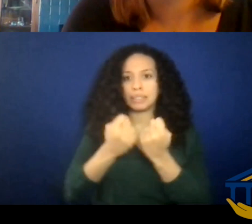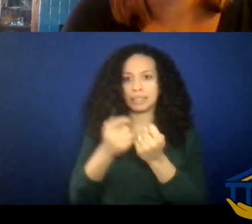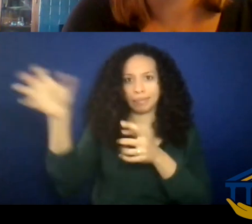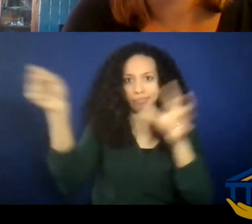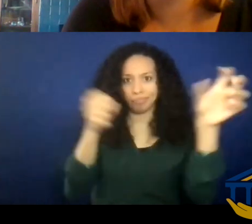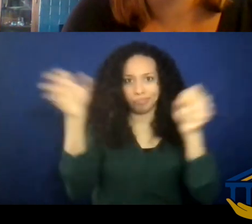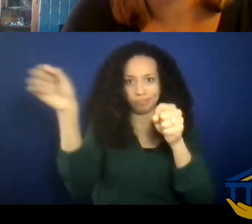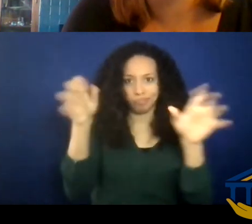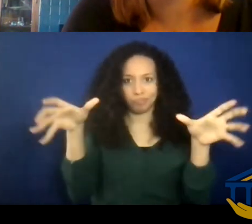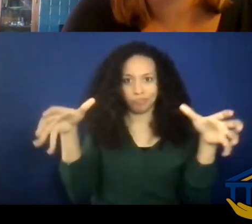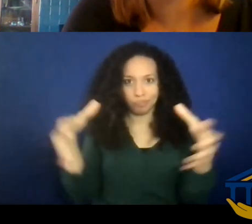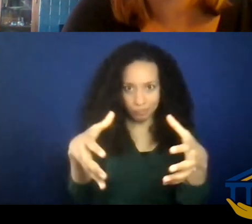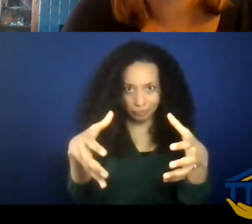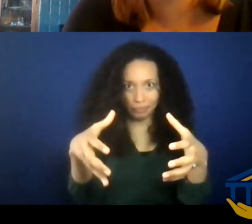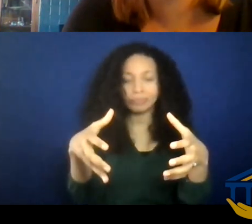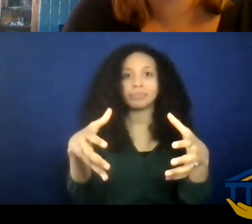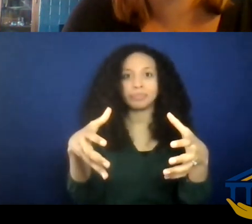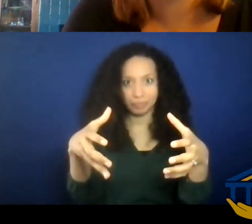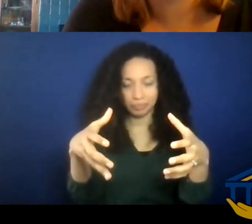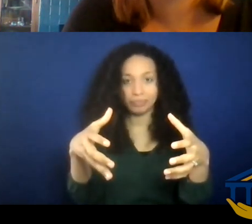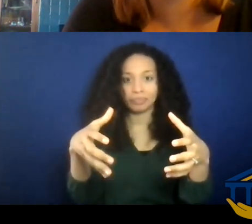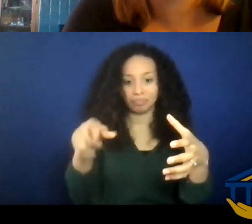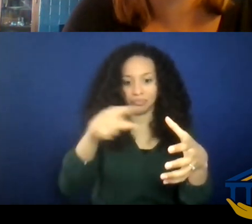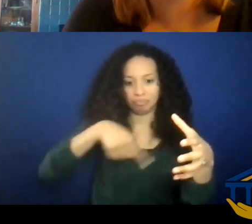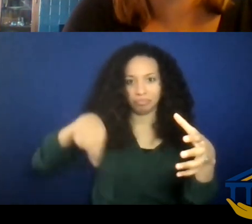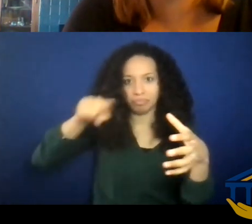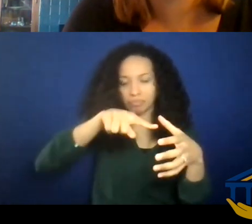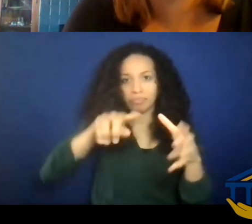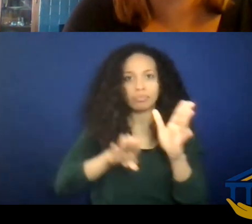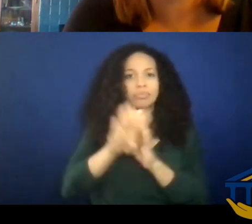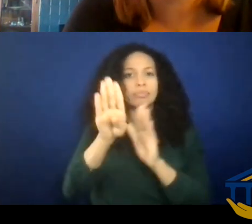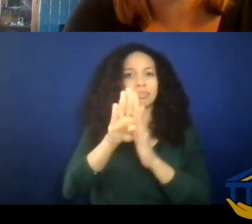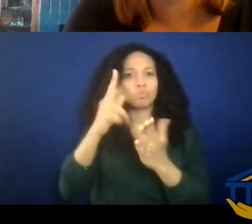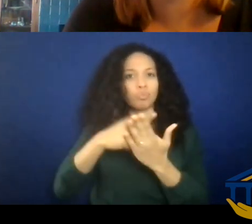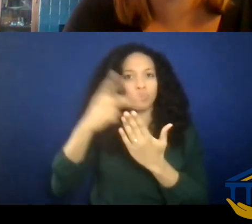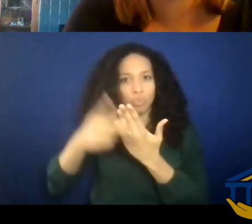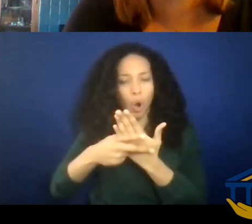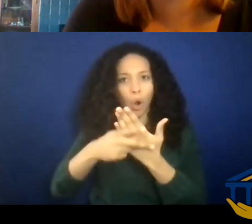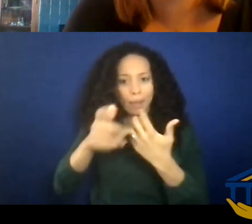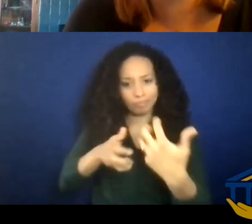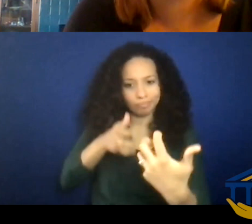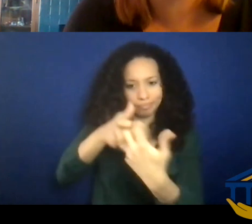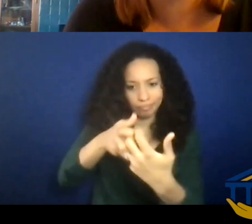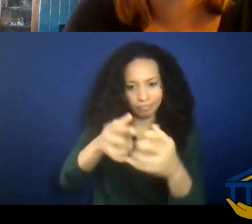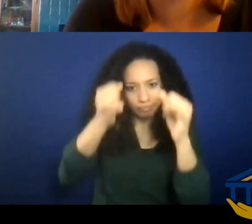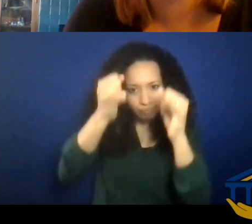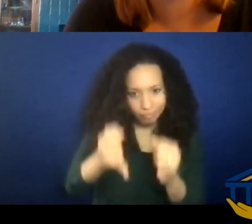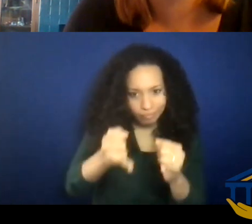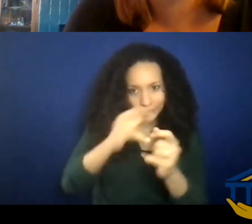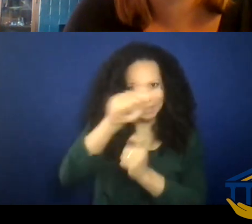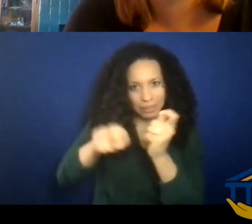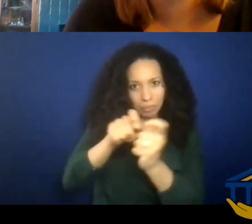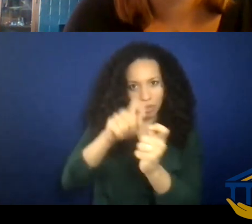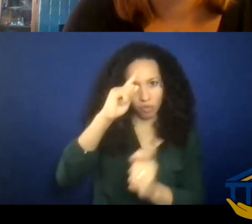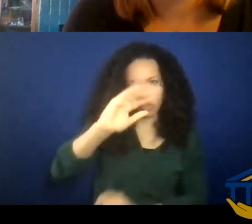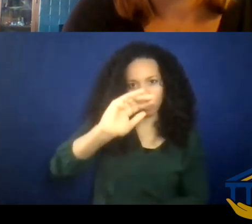and requires that team to develop a program that's individualized and specific to the child's needs.